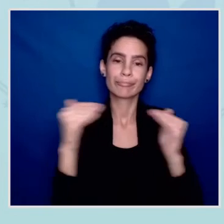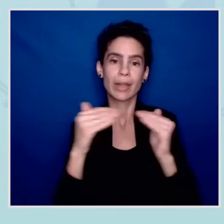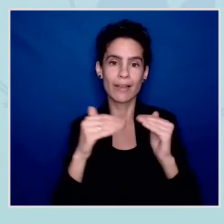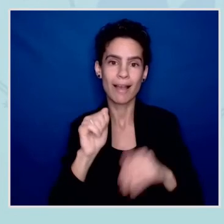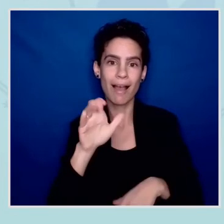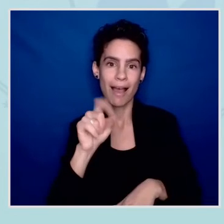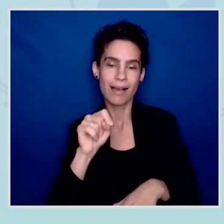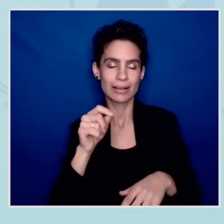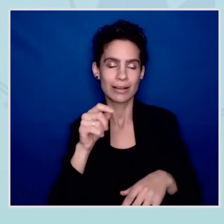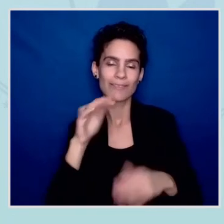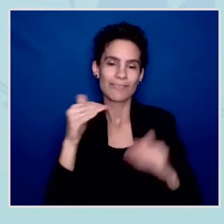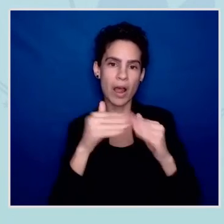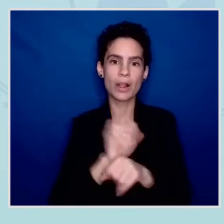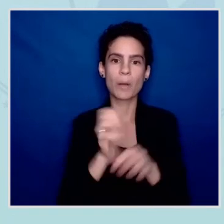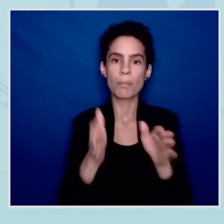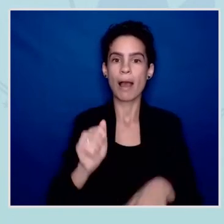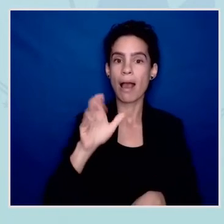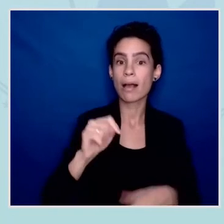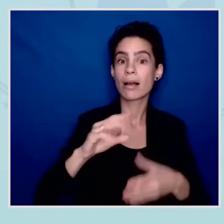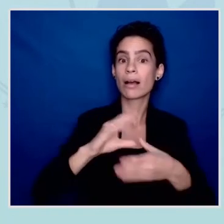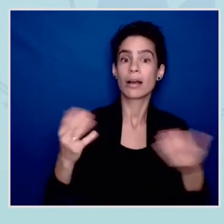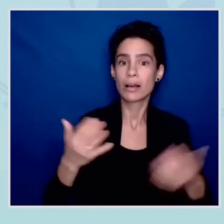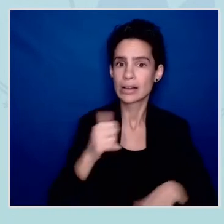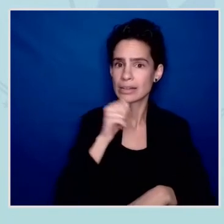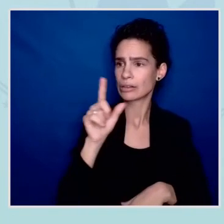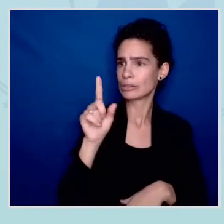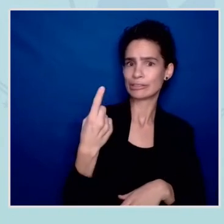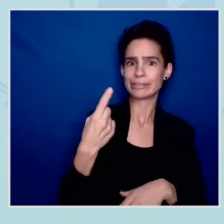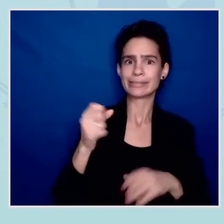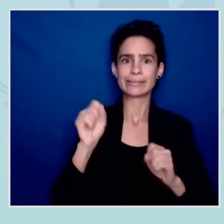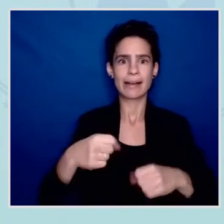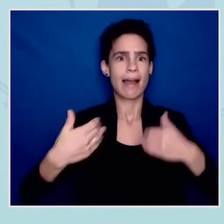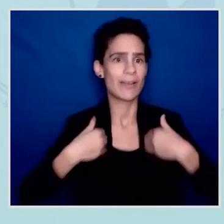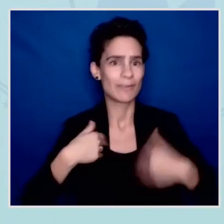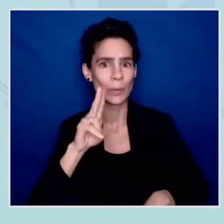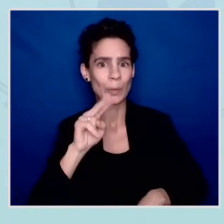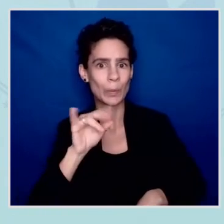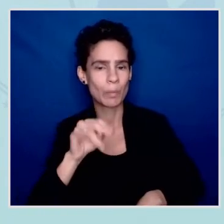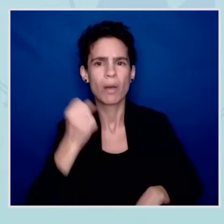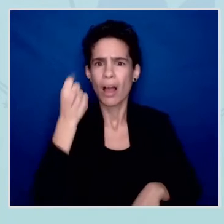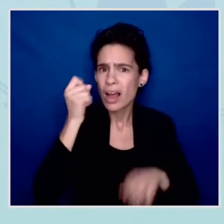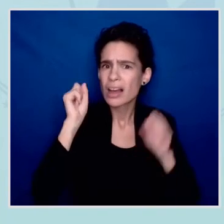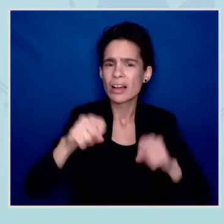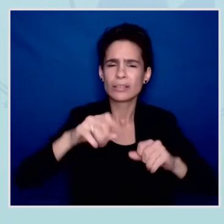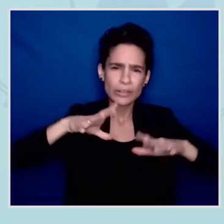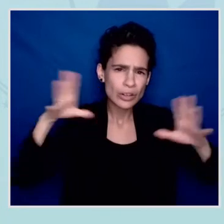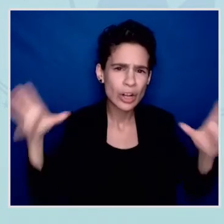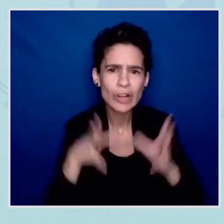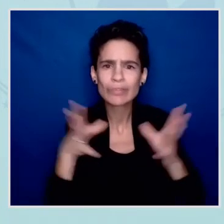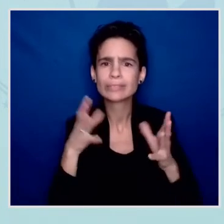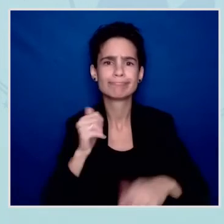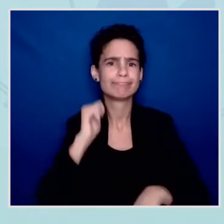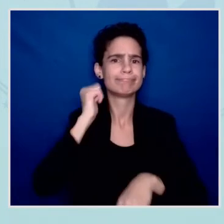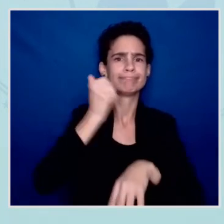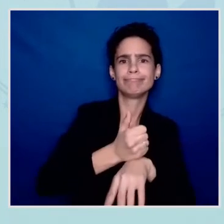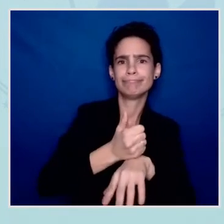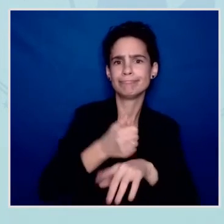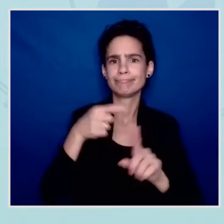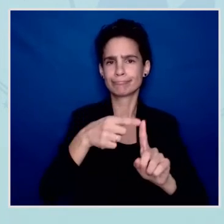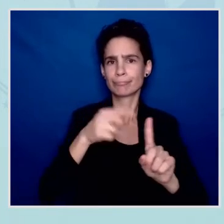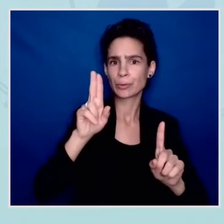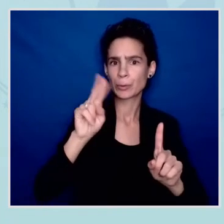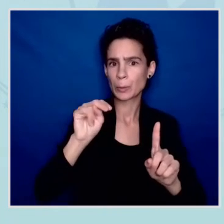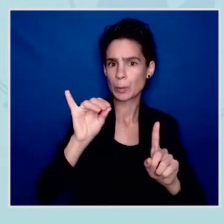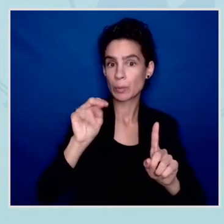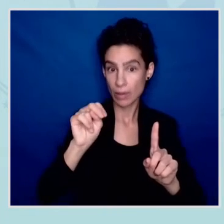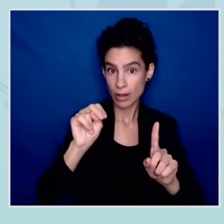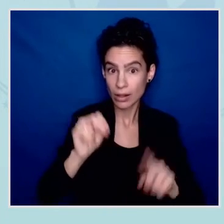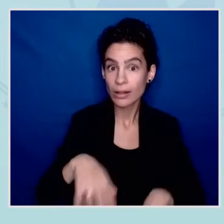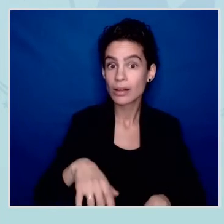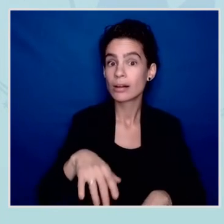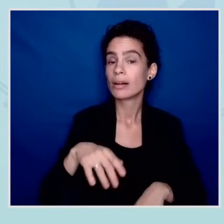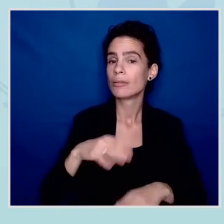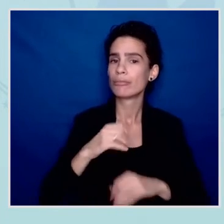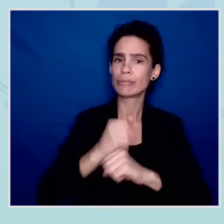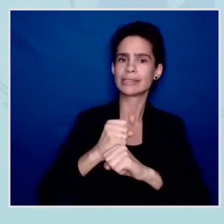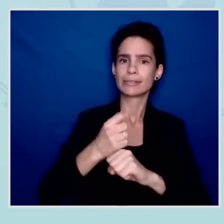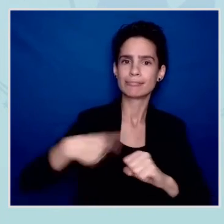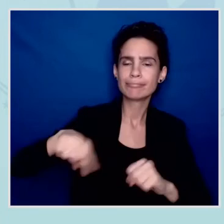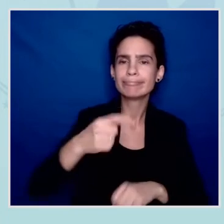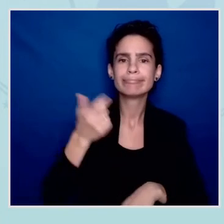UNIONIZATION, COLLECTIVE